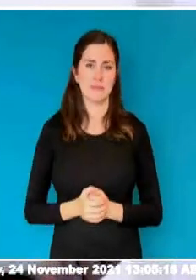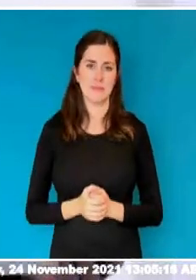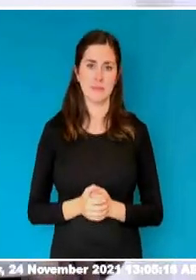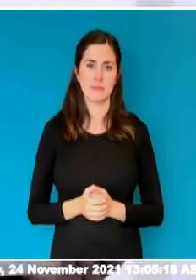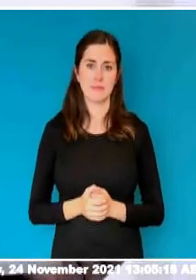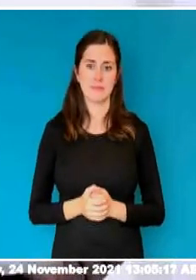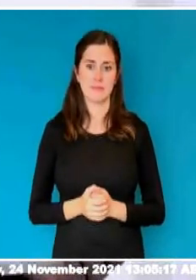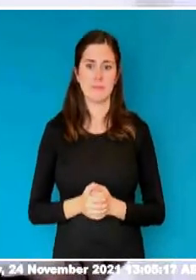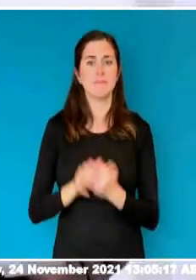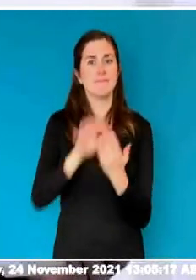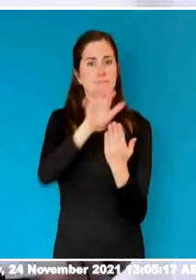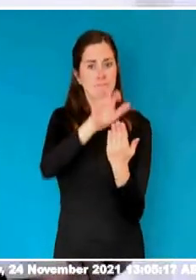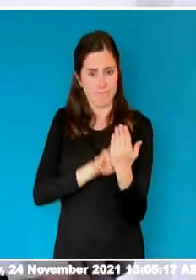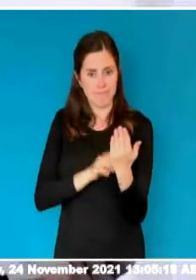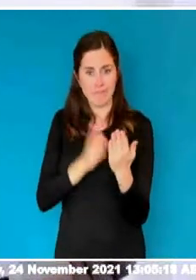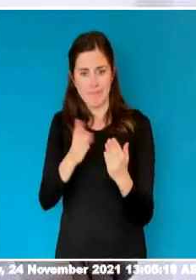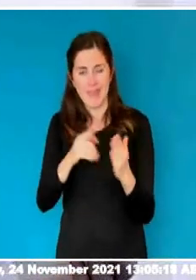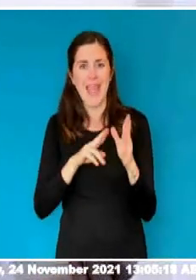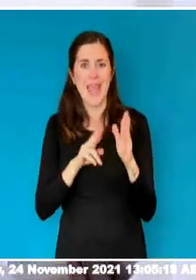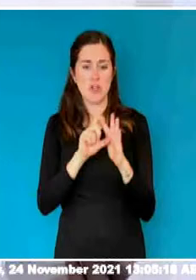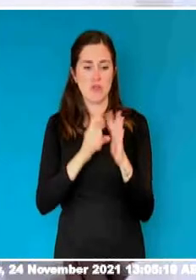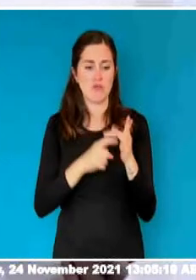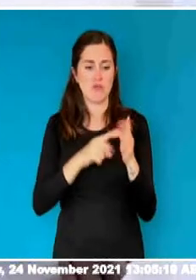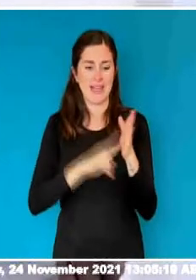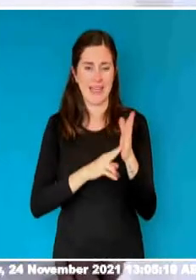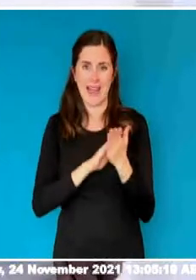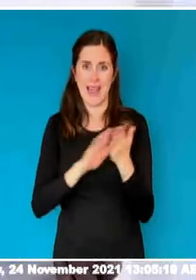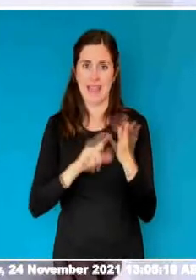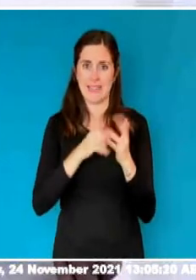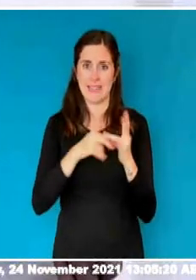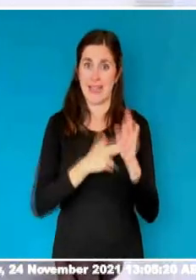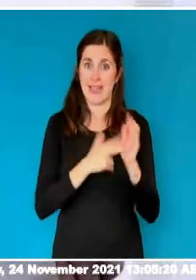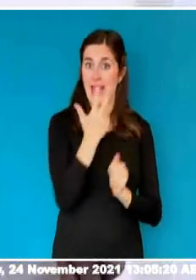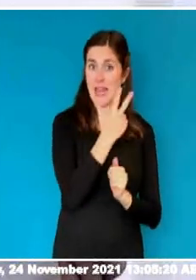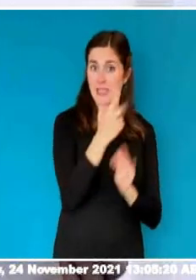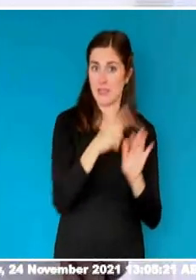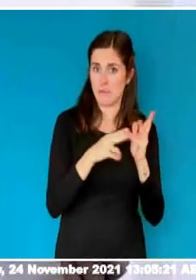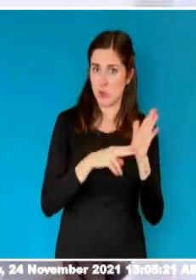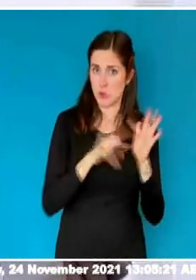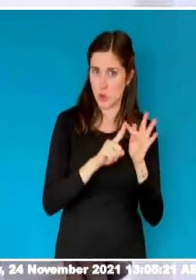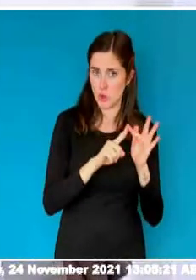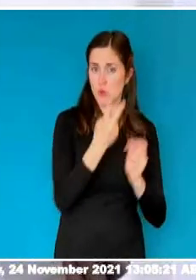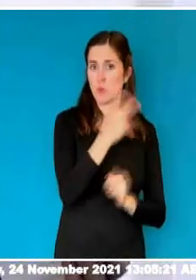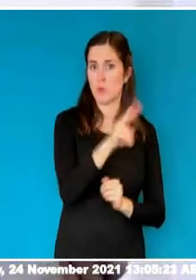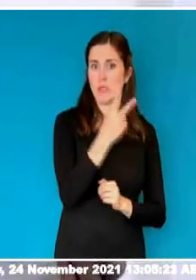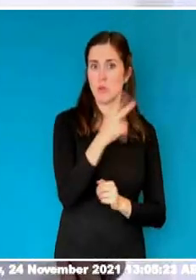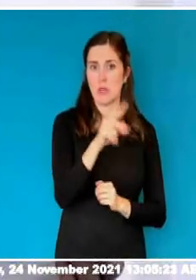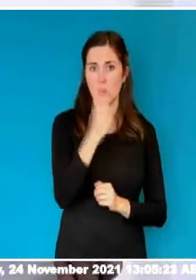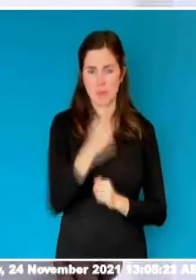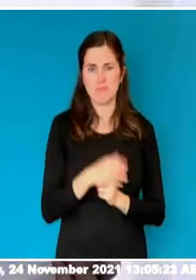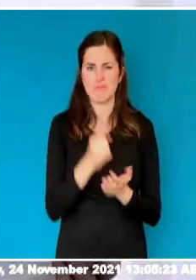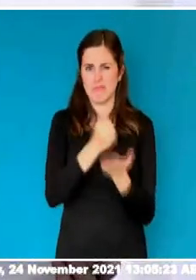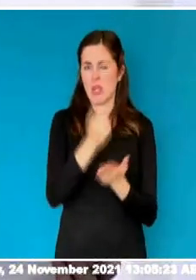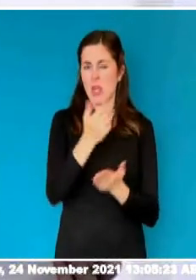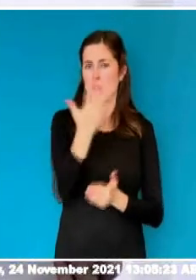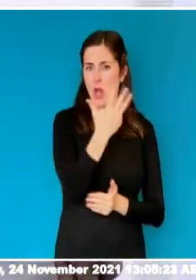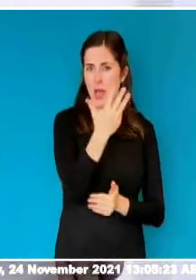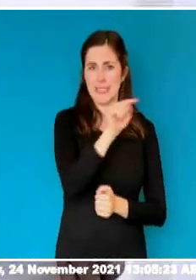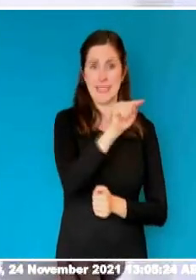The statement of Adrian Hudson dated 18 June 2021 as 19 23 with